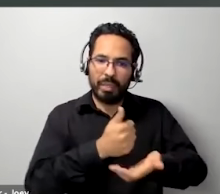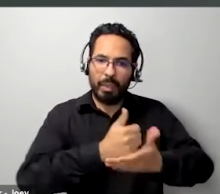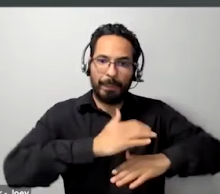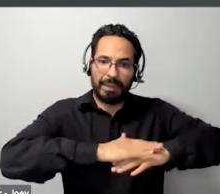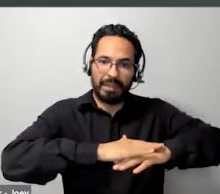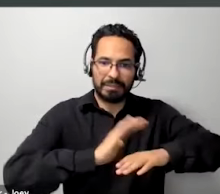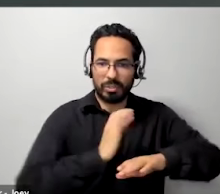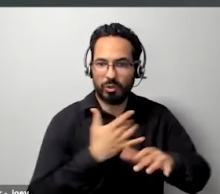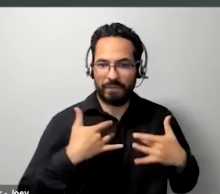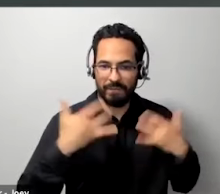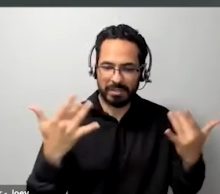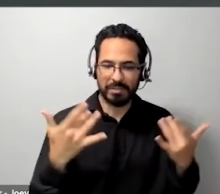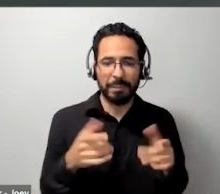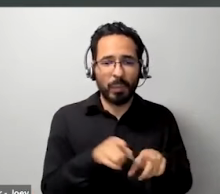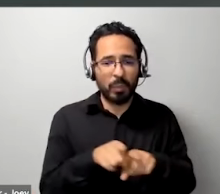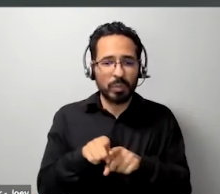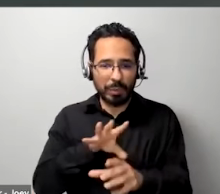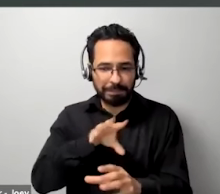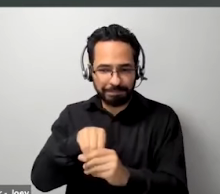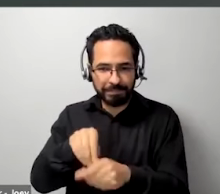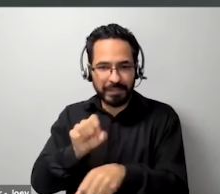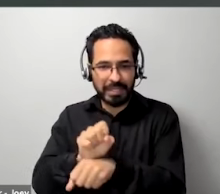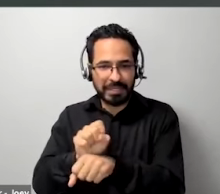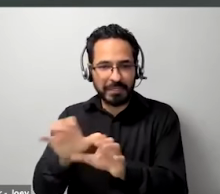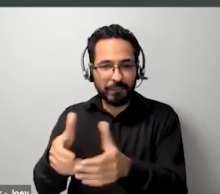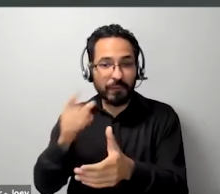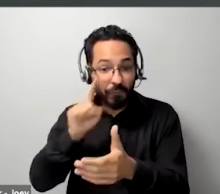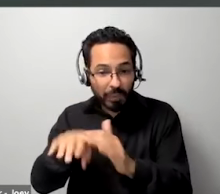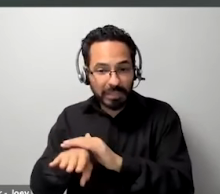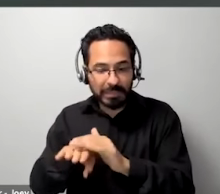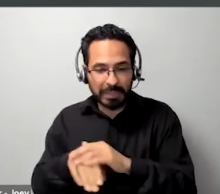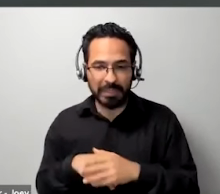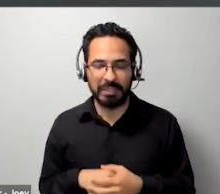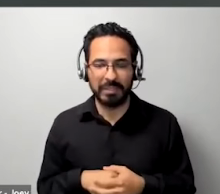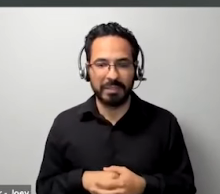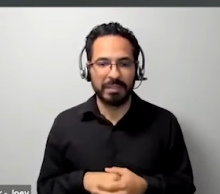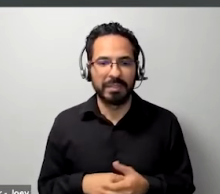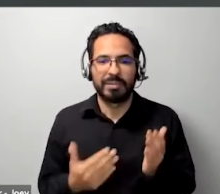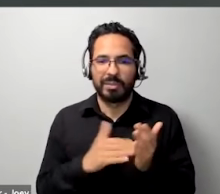And also, I'm on a task force for accessibility. And so I'm still able to use that experience